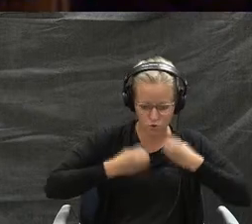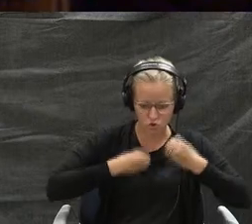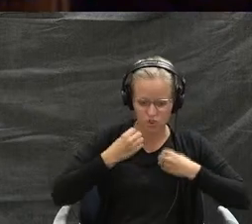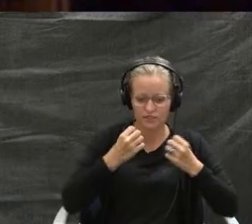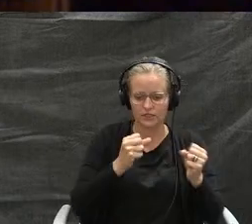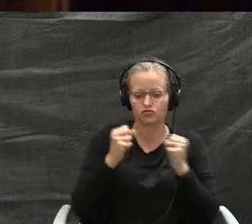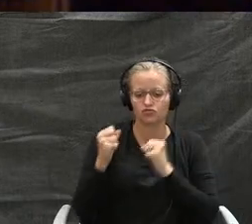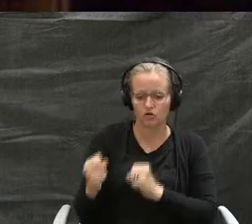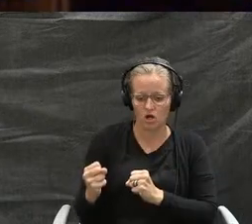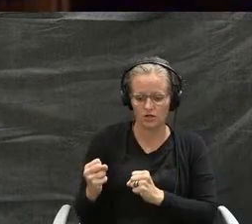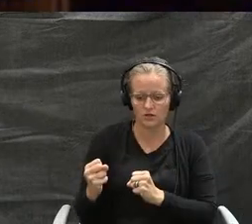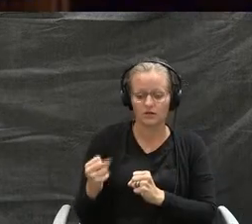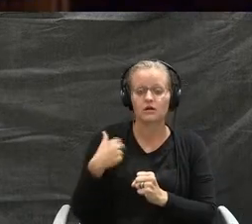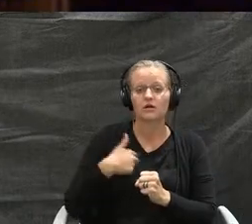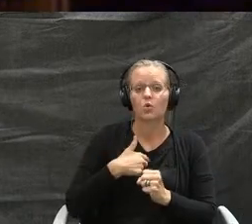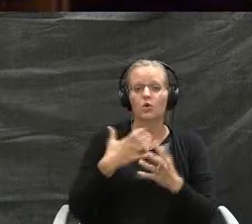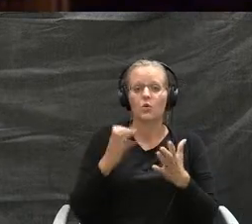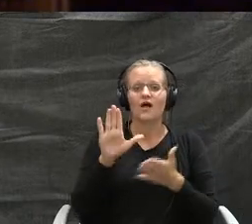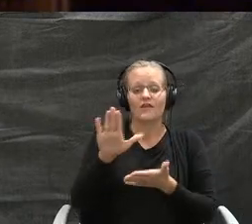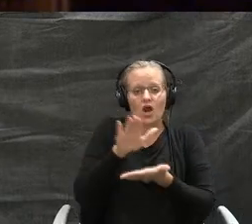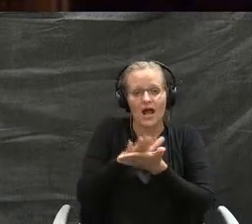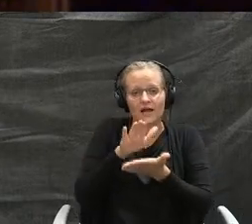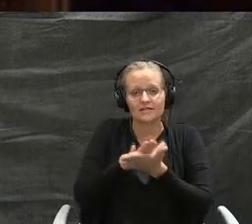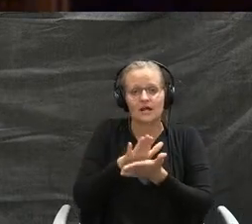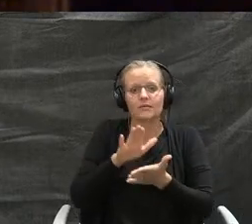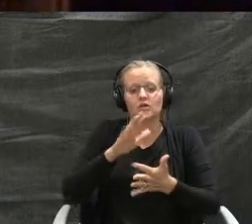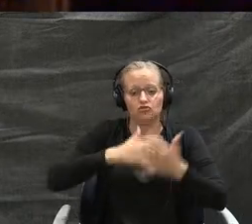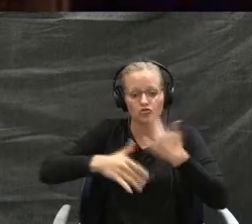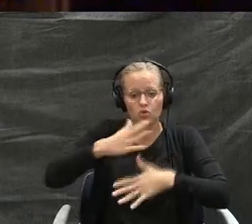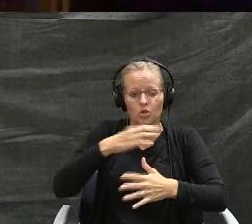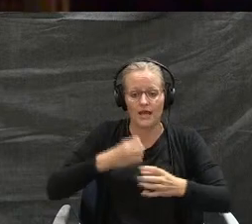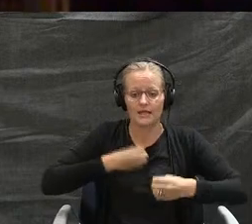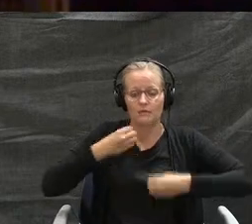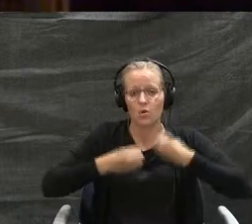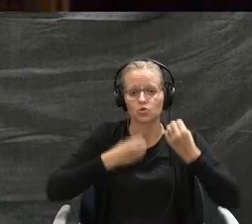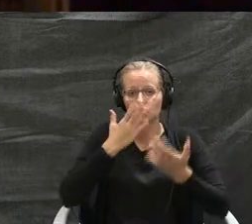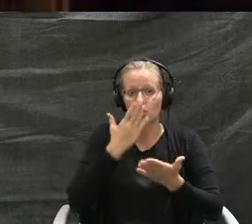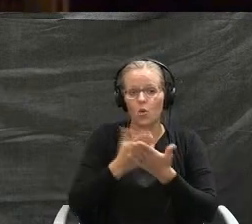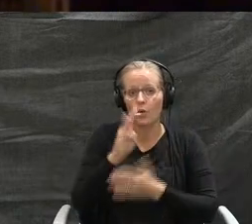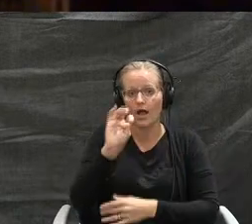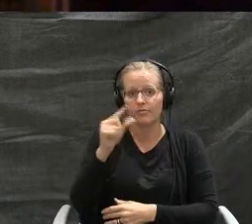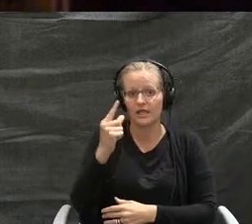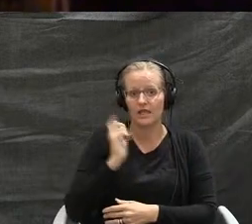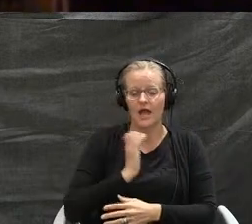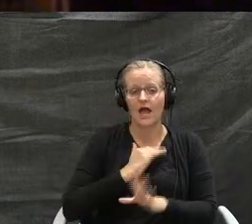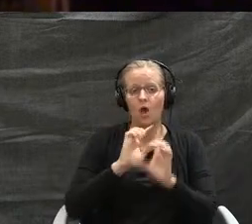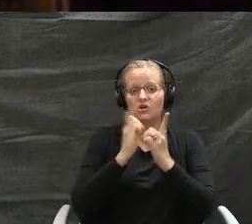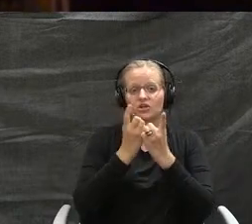social, and emotional well being. The district will continue to Foster and promote positive student well being